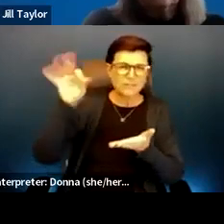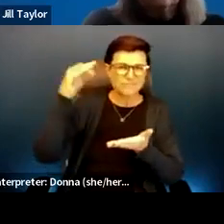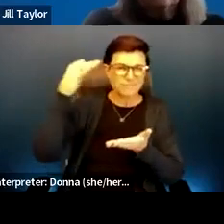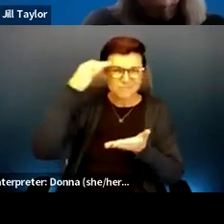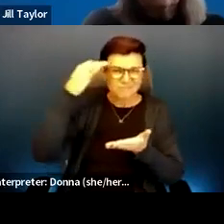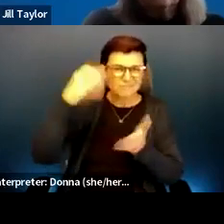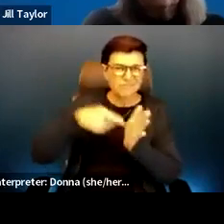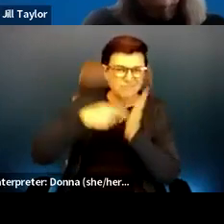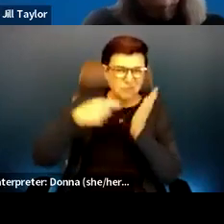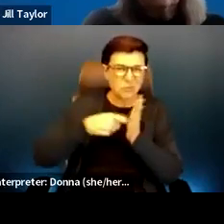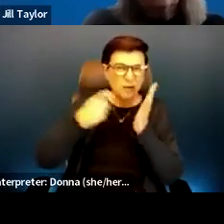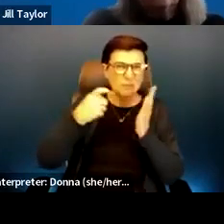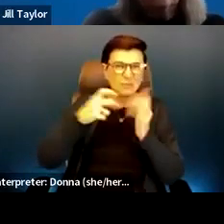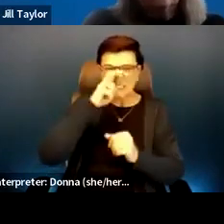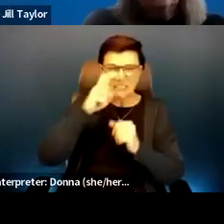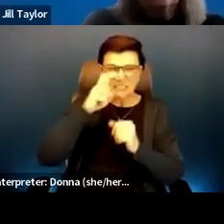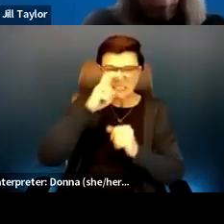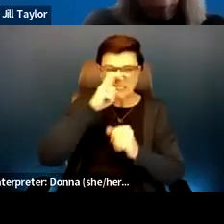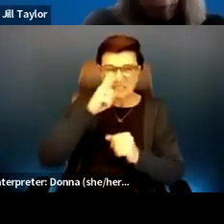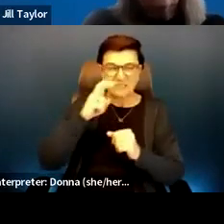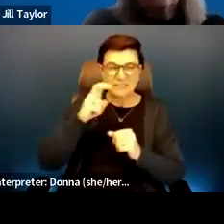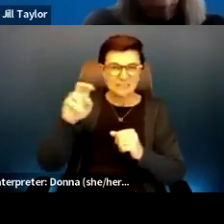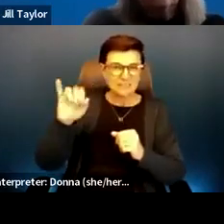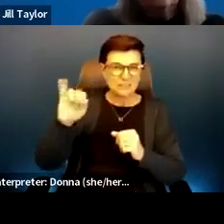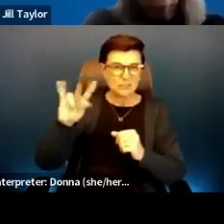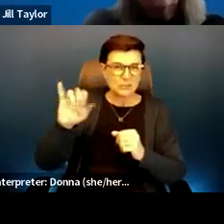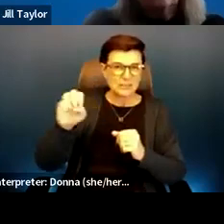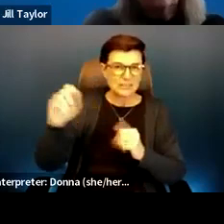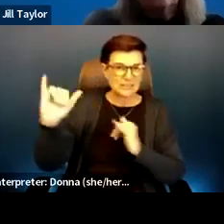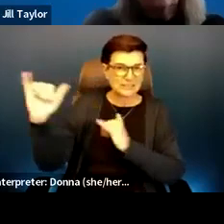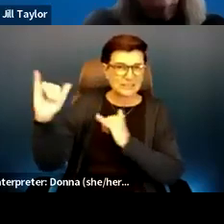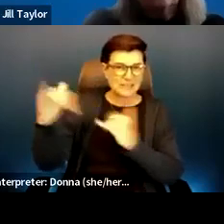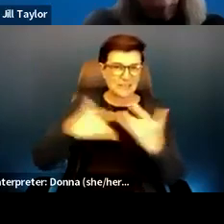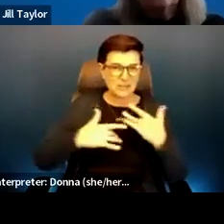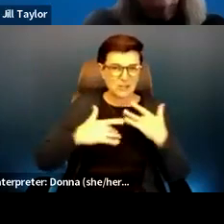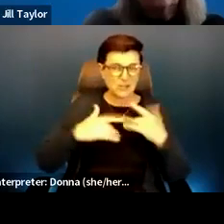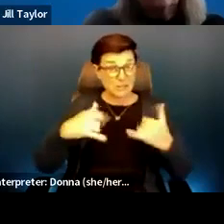to that, but there's still a lot of support that's coming